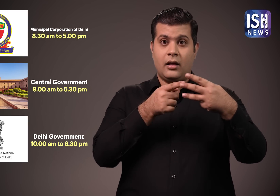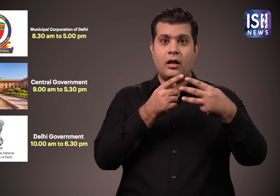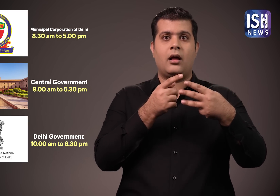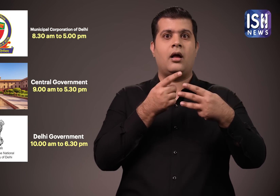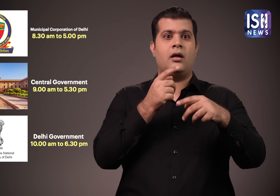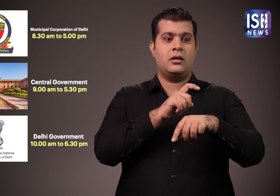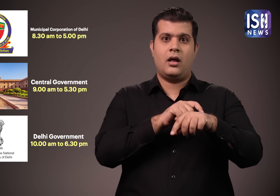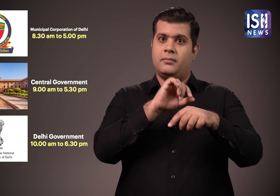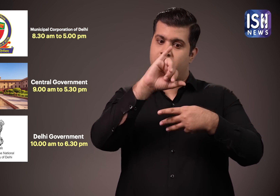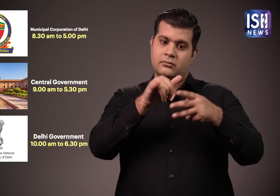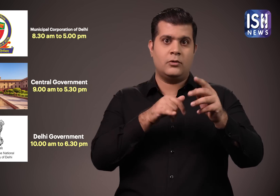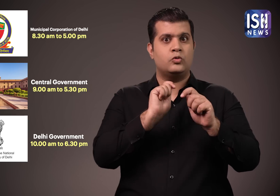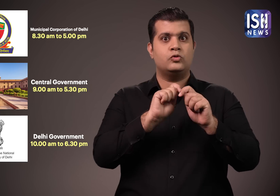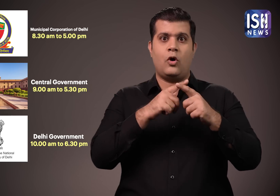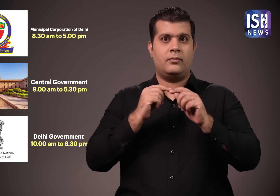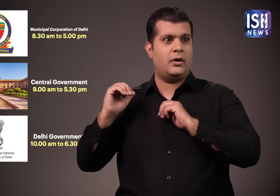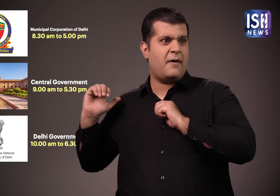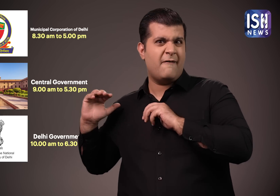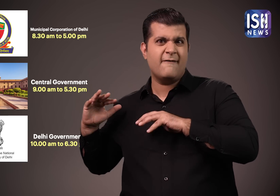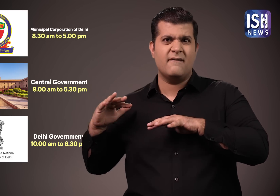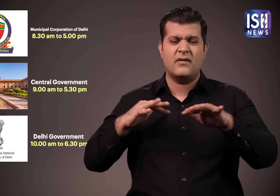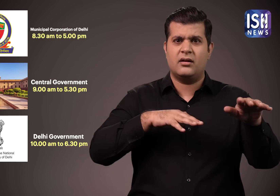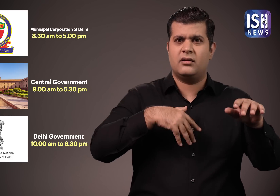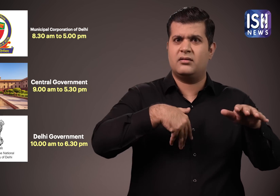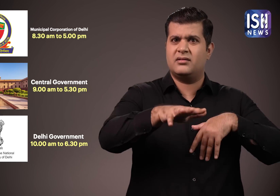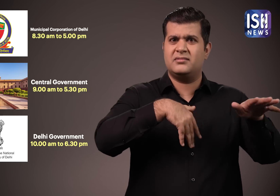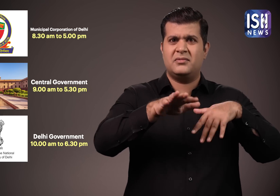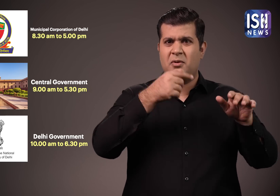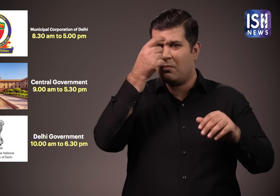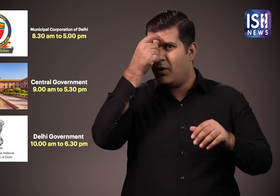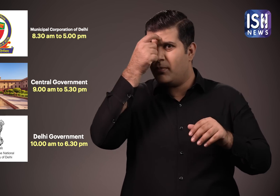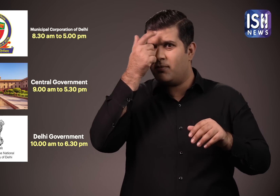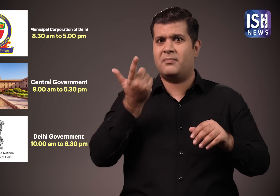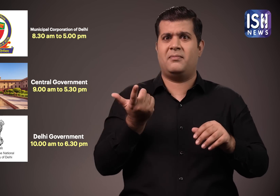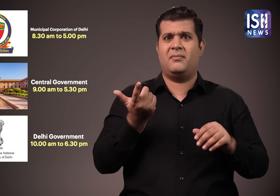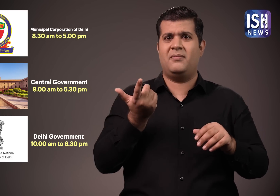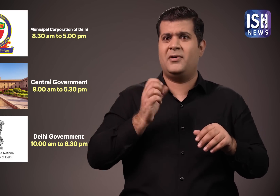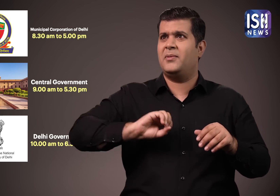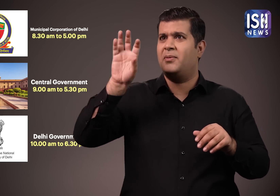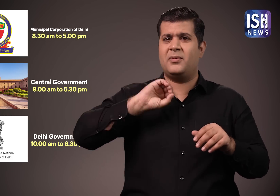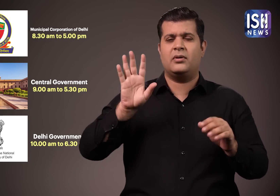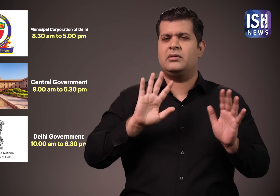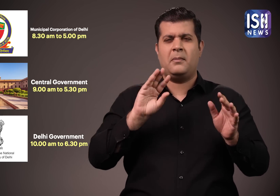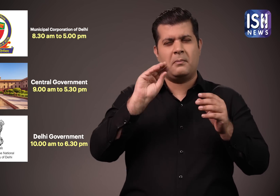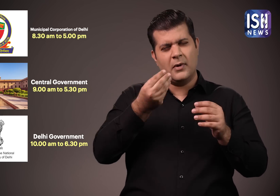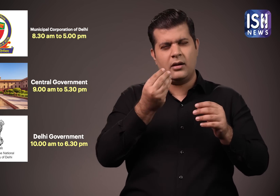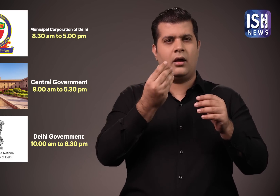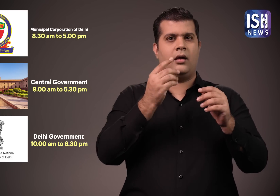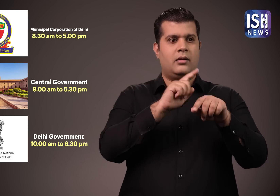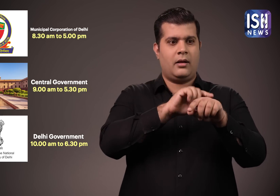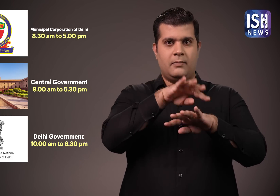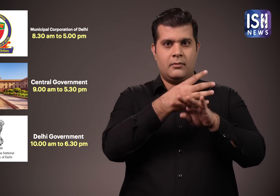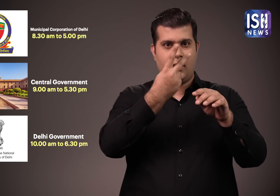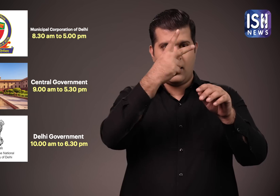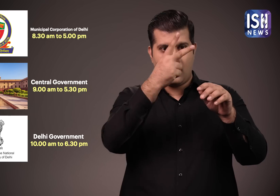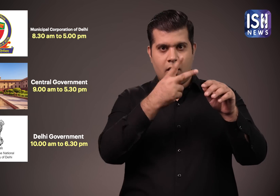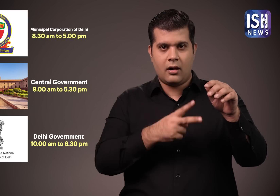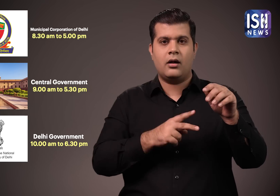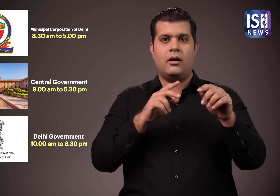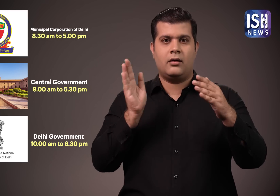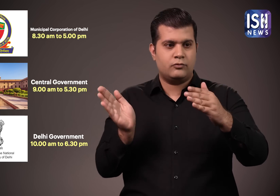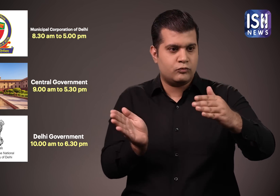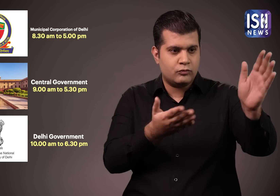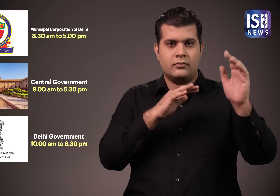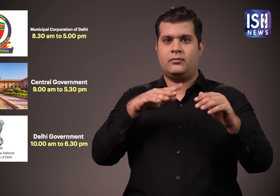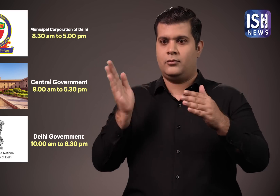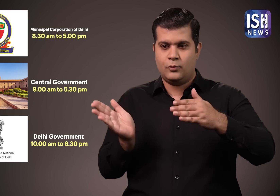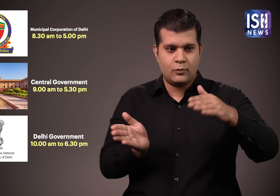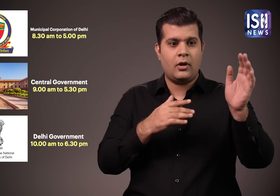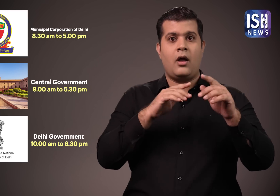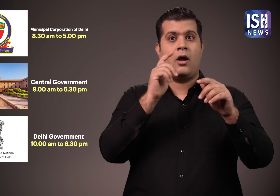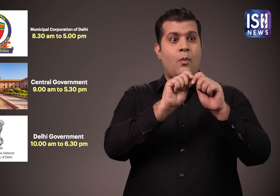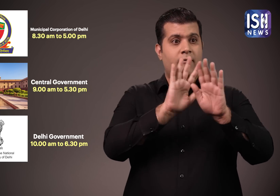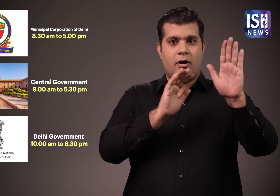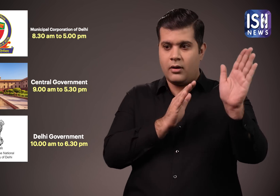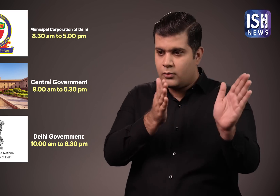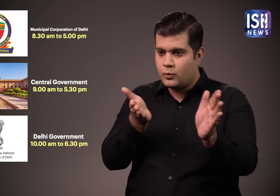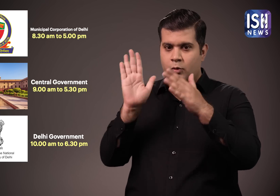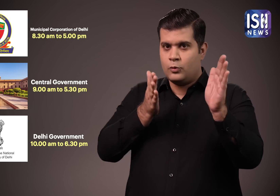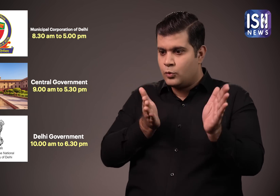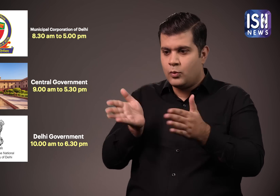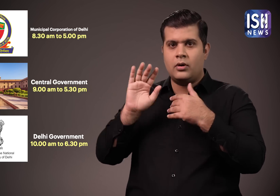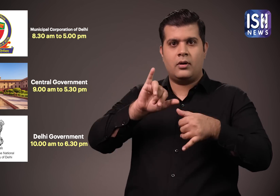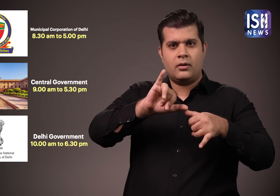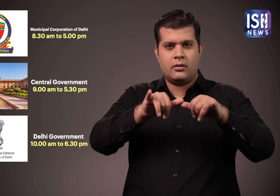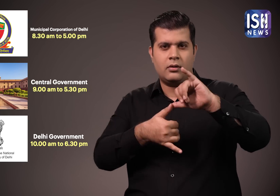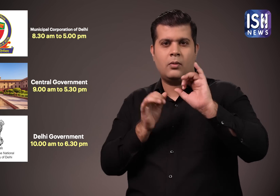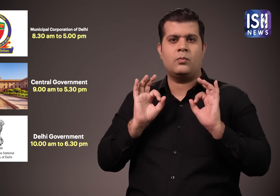The timings for these offices have been changed to avoid peak hour rush and curb pollution.